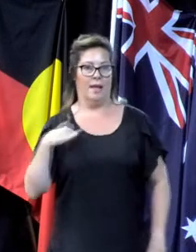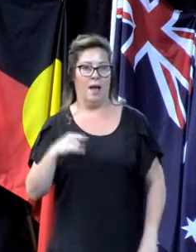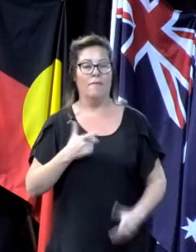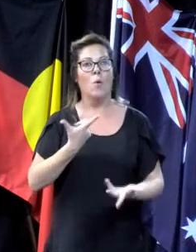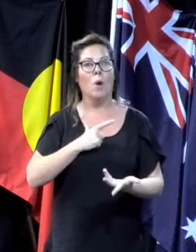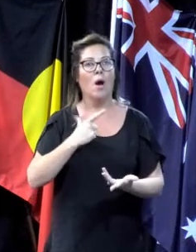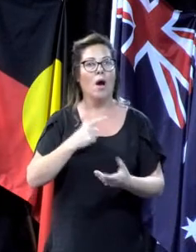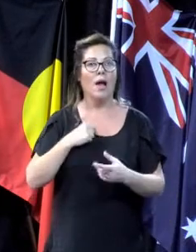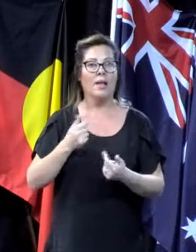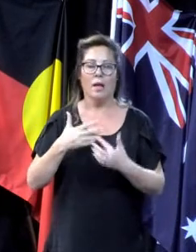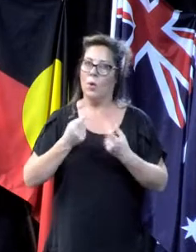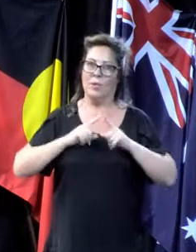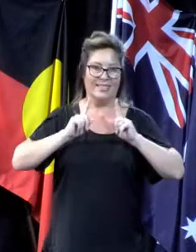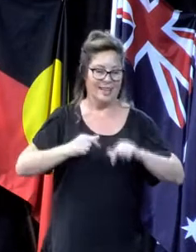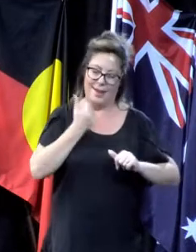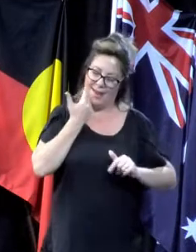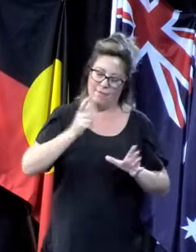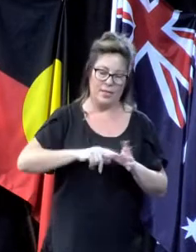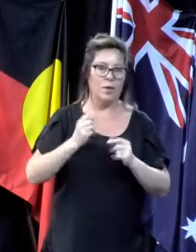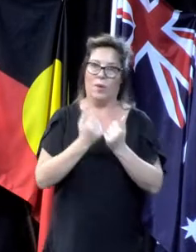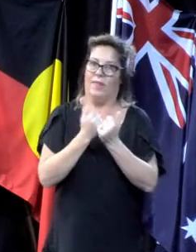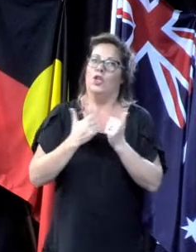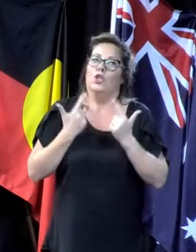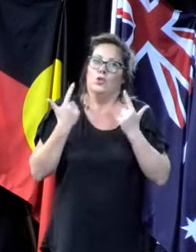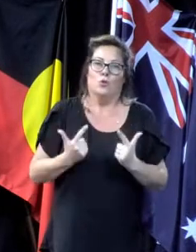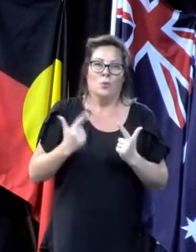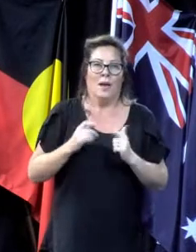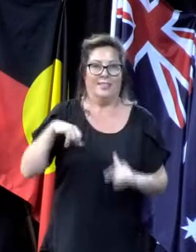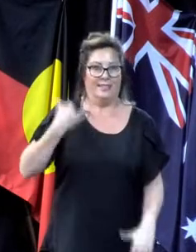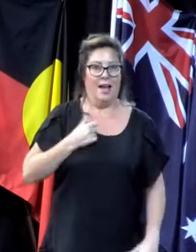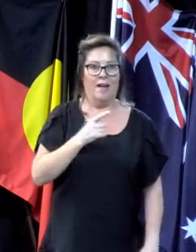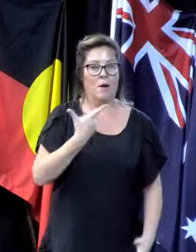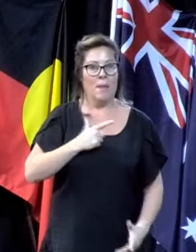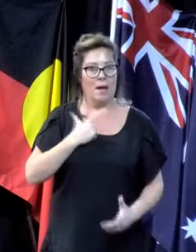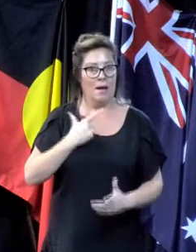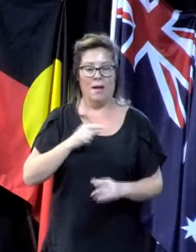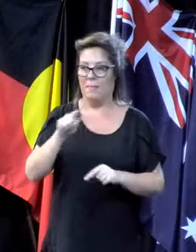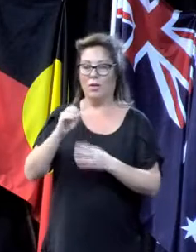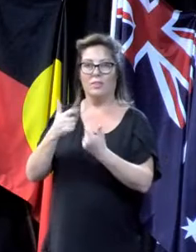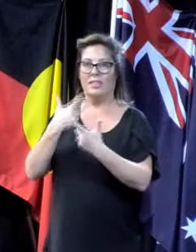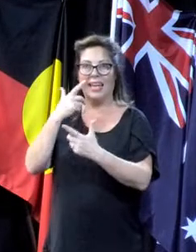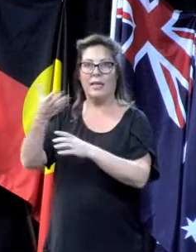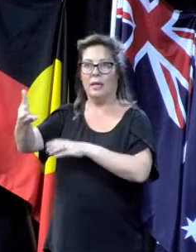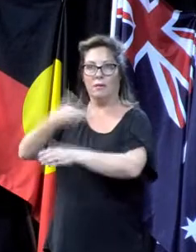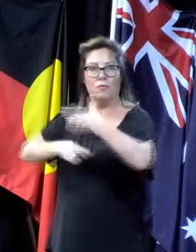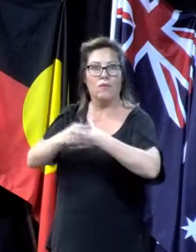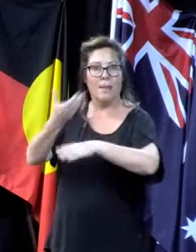However, the staffing model for schools continue to lag behind the inclusive education model. For example,